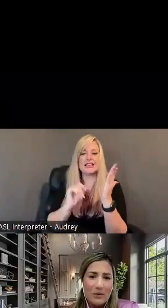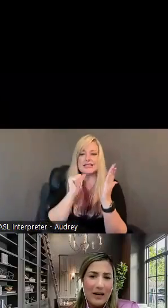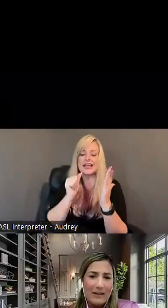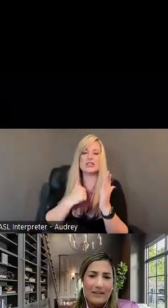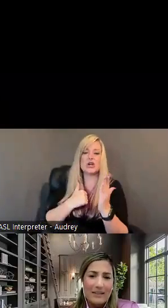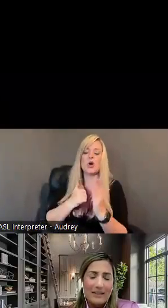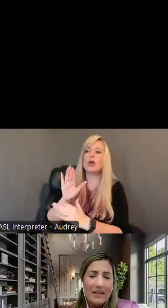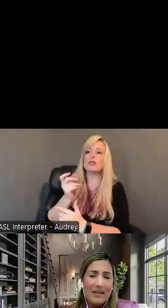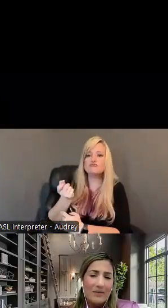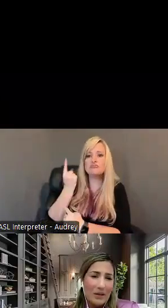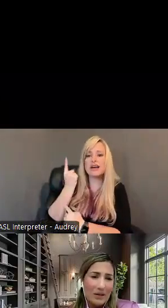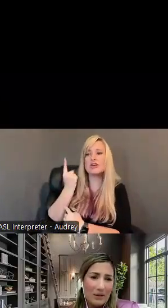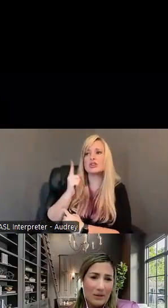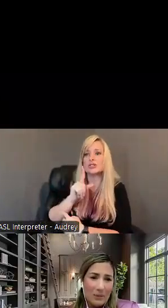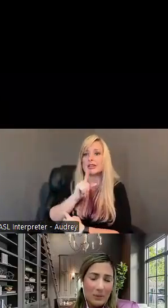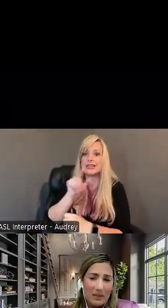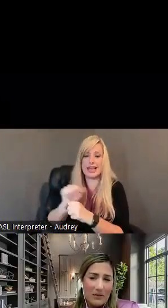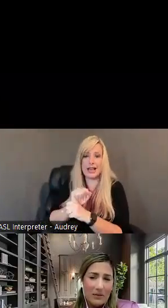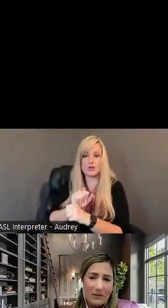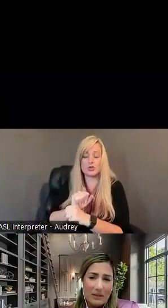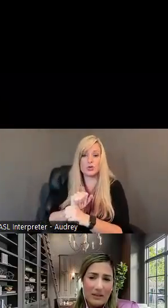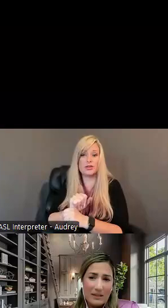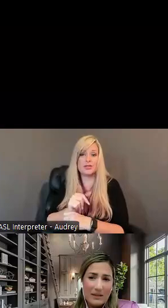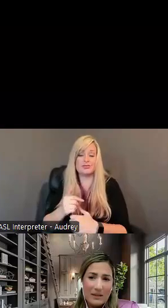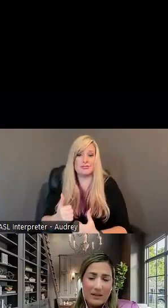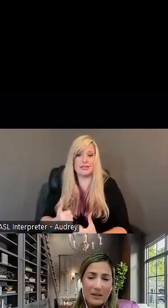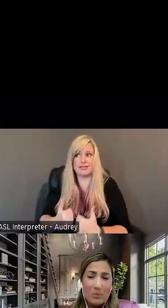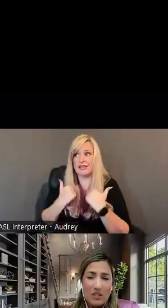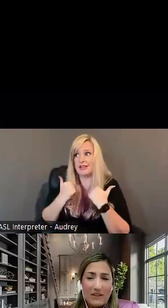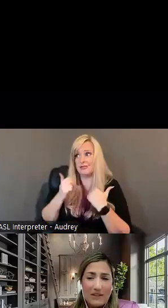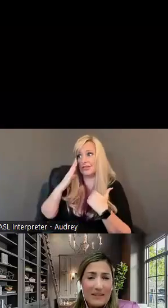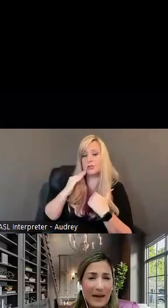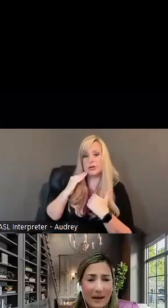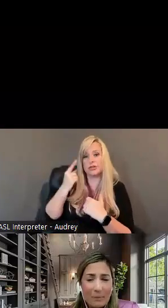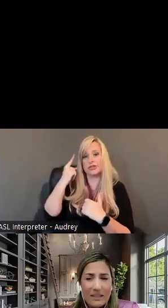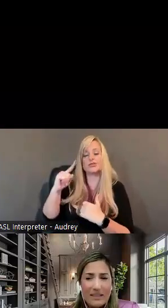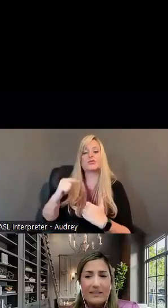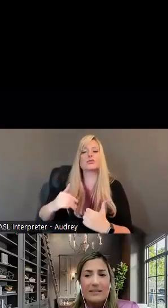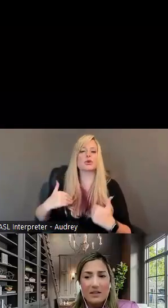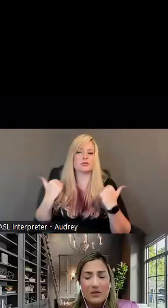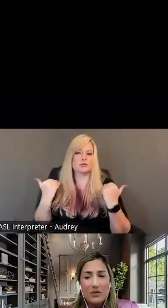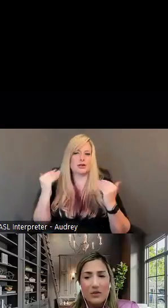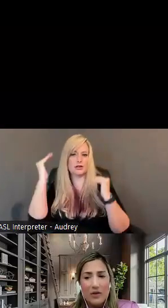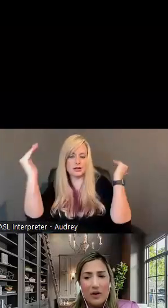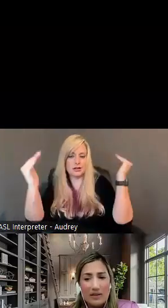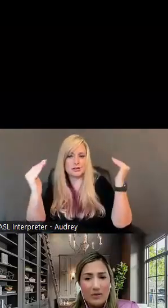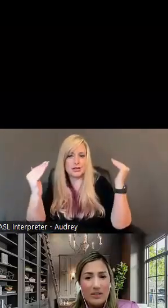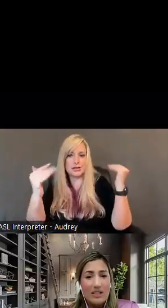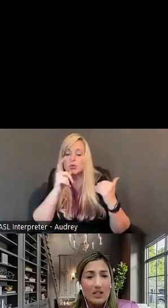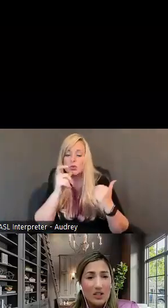realities of young adults with mental illness. Bridging this gap is essential for fostering